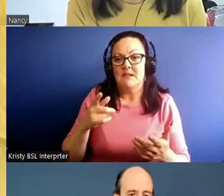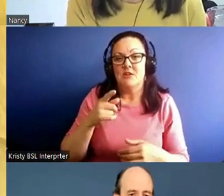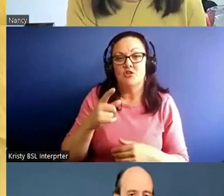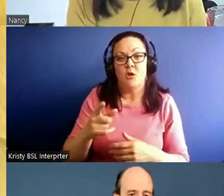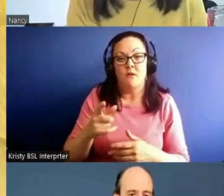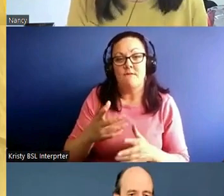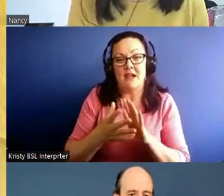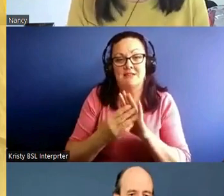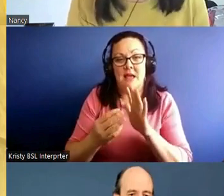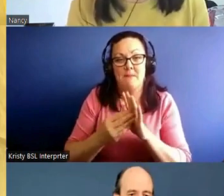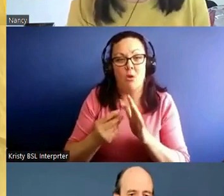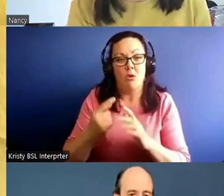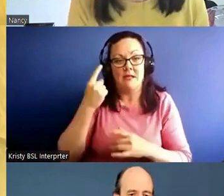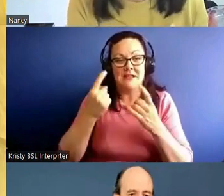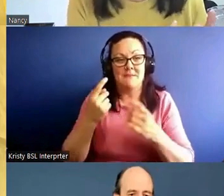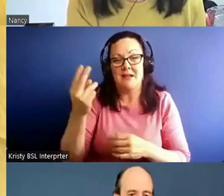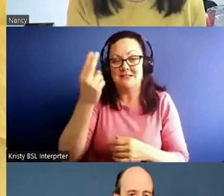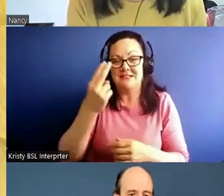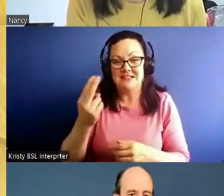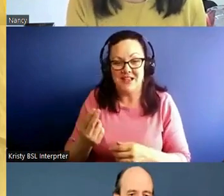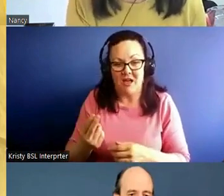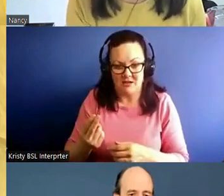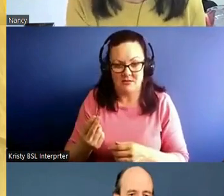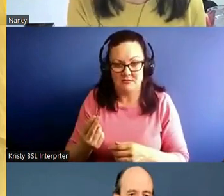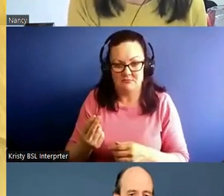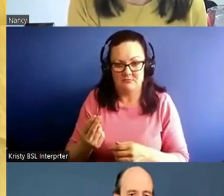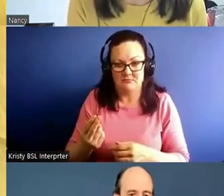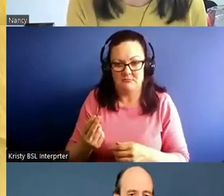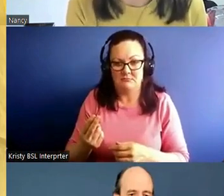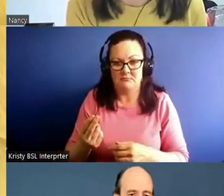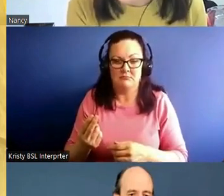the questions would be to what extent are local communities and